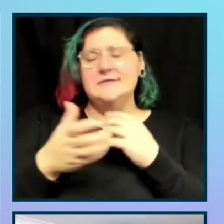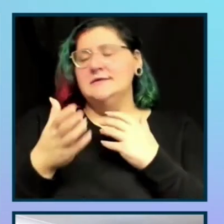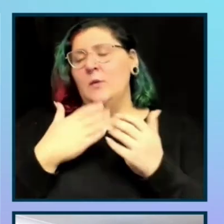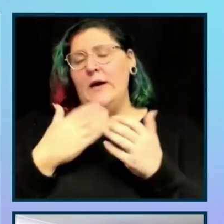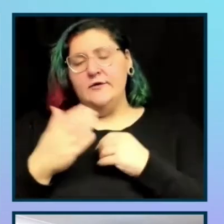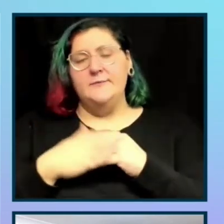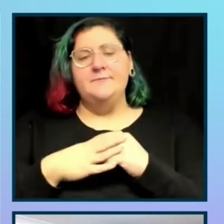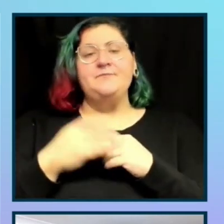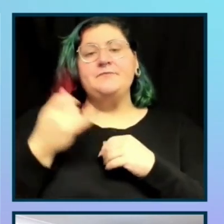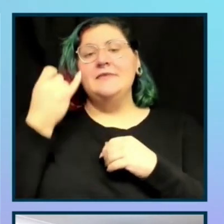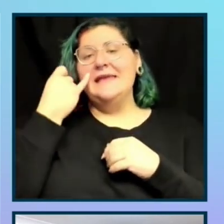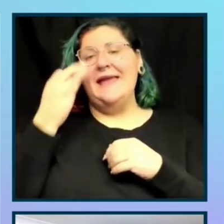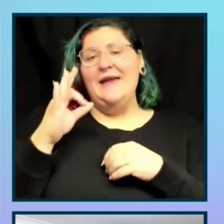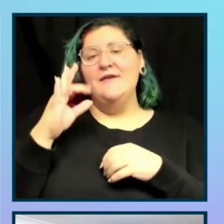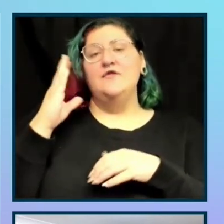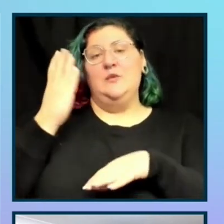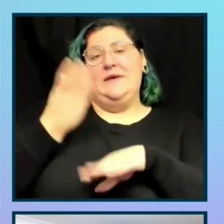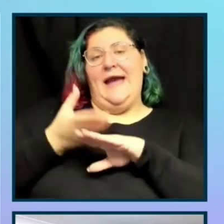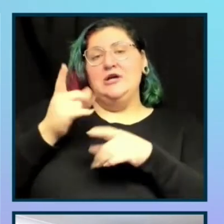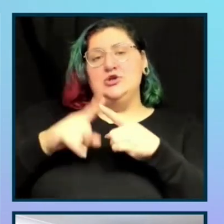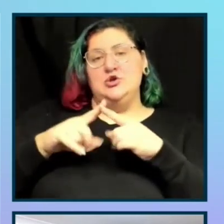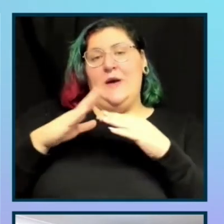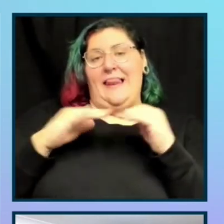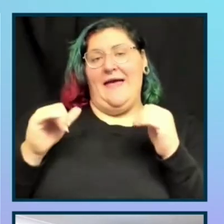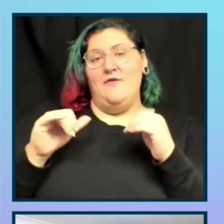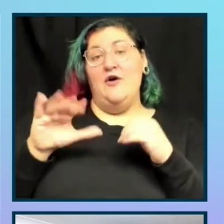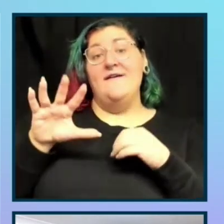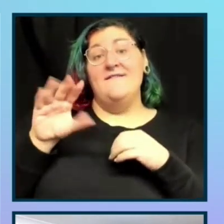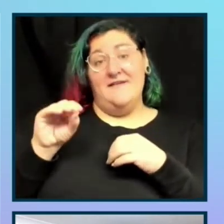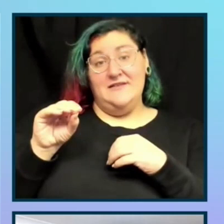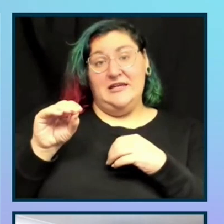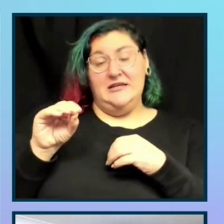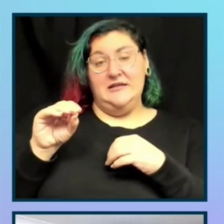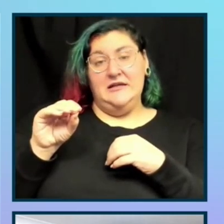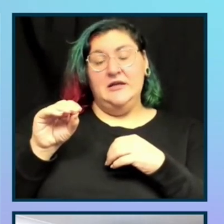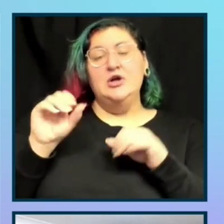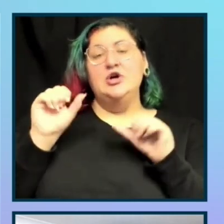you then are able to obtain the coveted rank of Pirate Legend, needless to say,